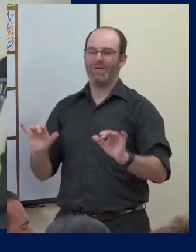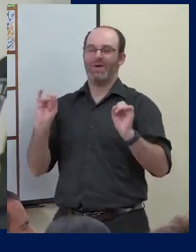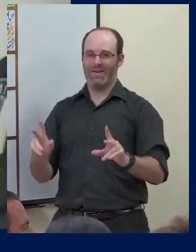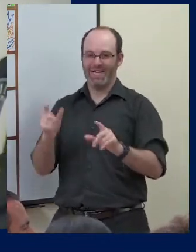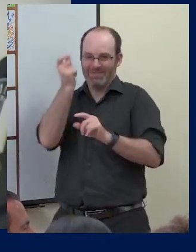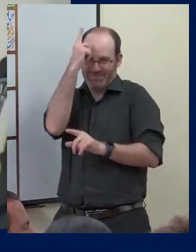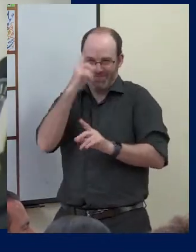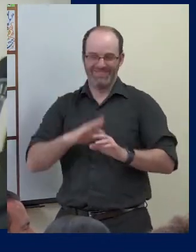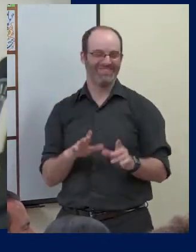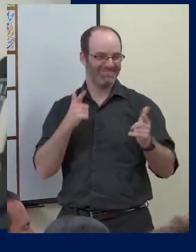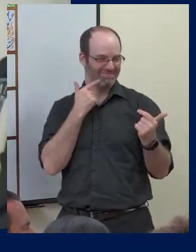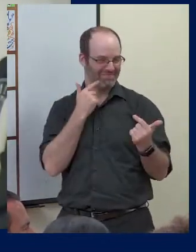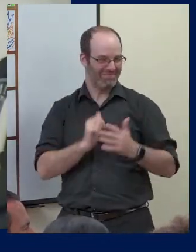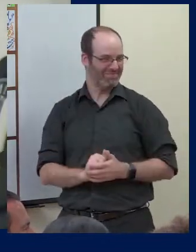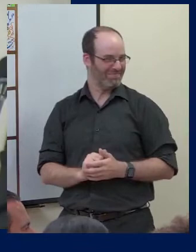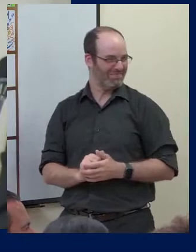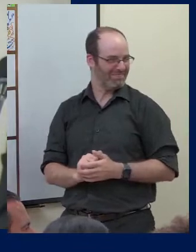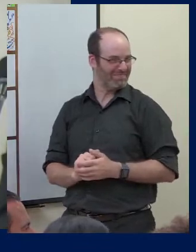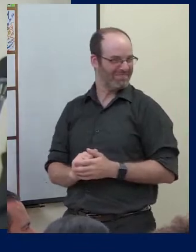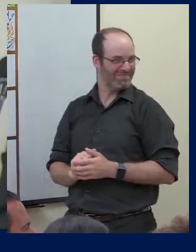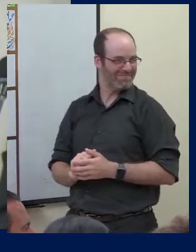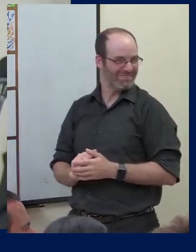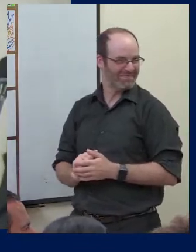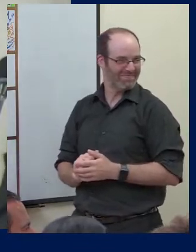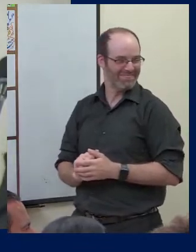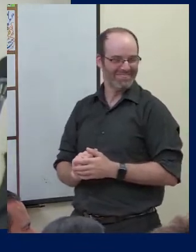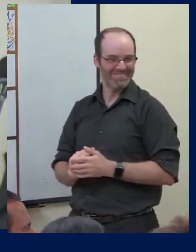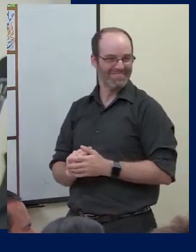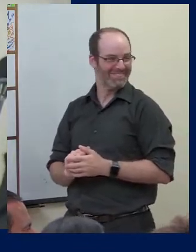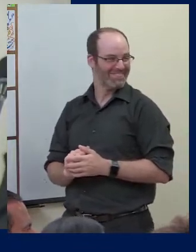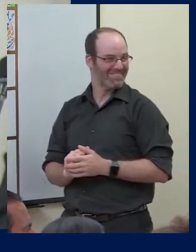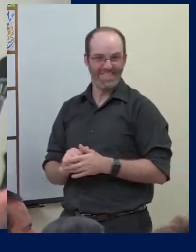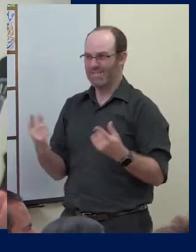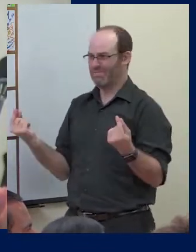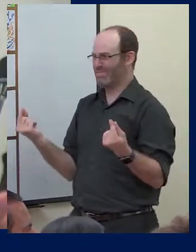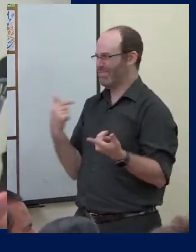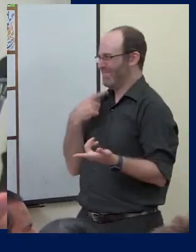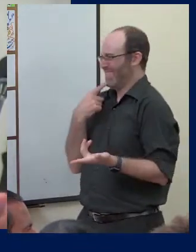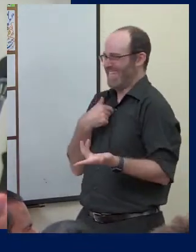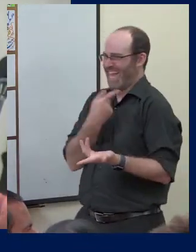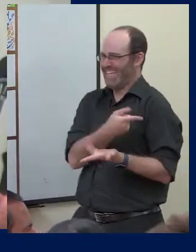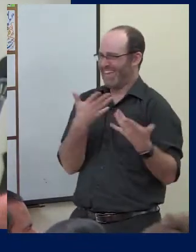Sounds good. What do we need to say?